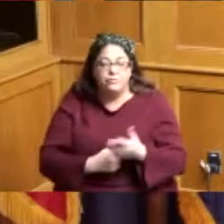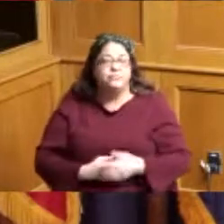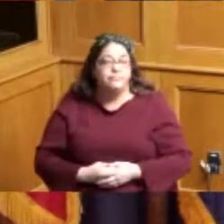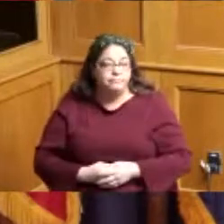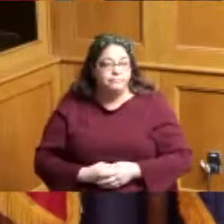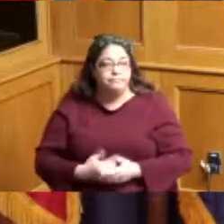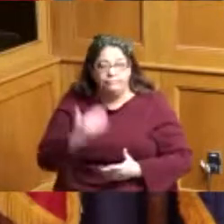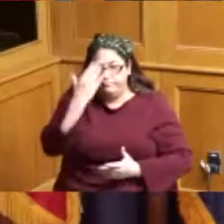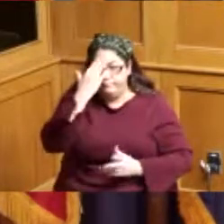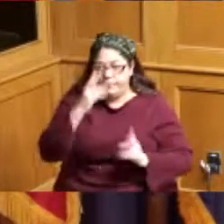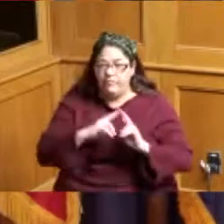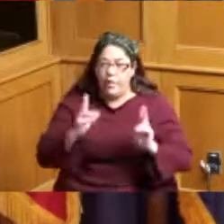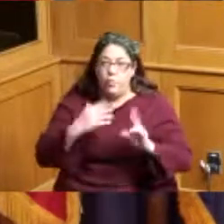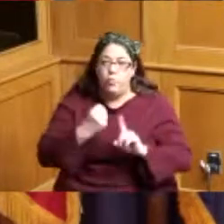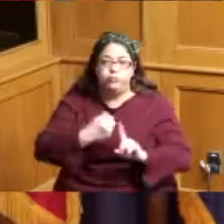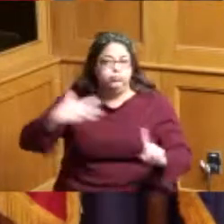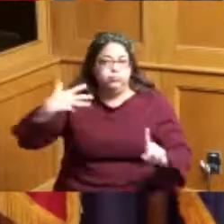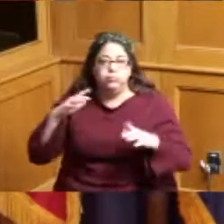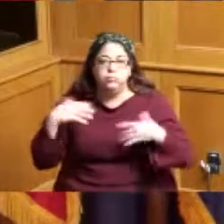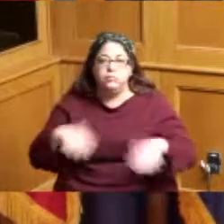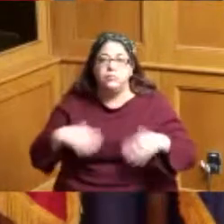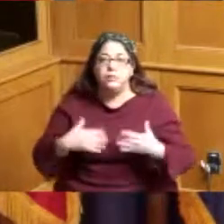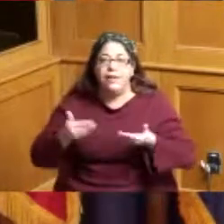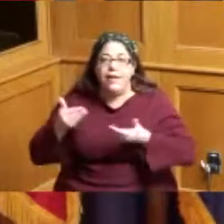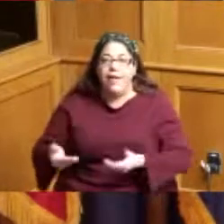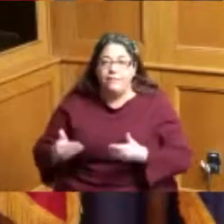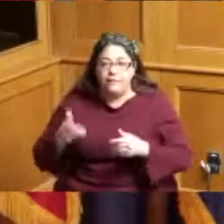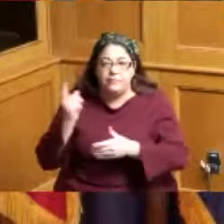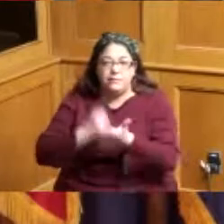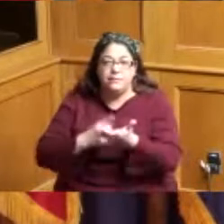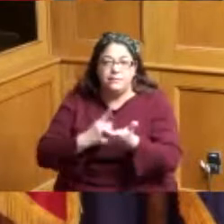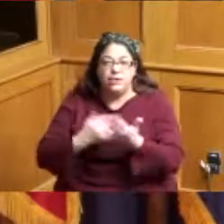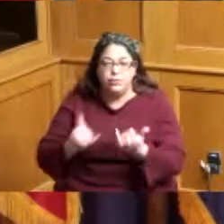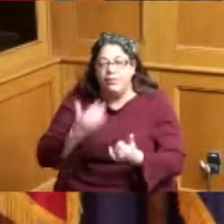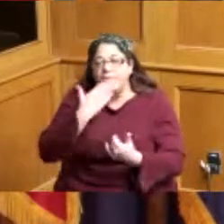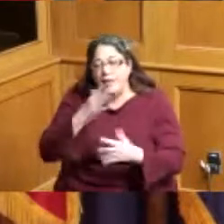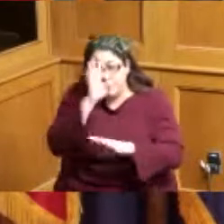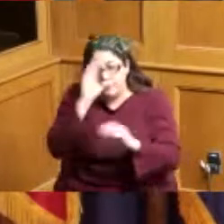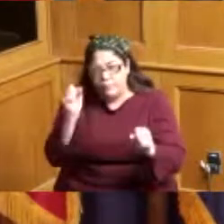very expansive agenda and I want to thank you Madam President for putting it on the agenda